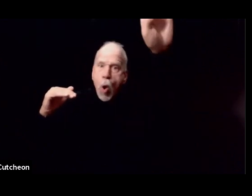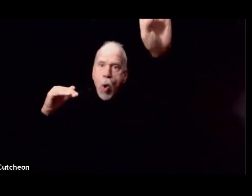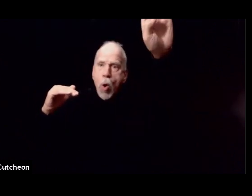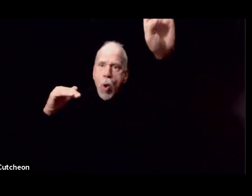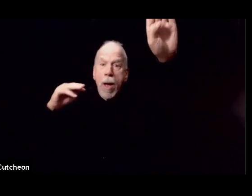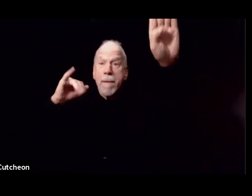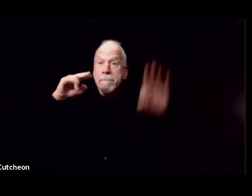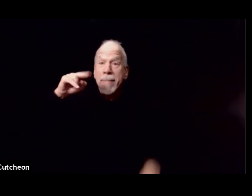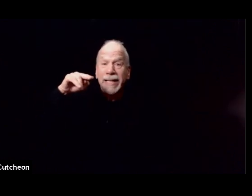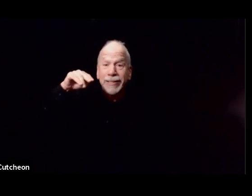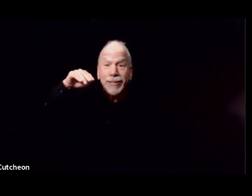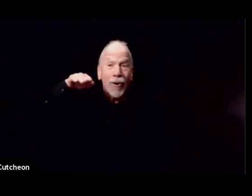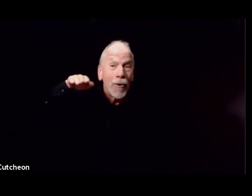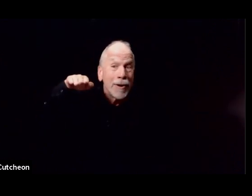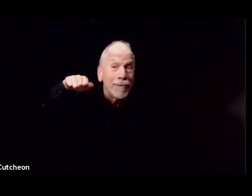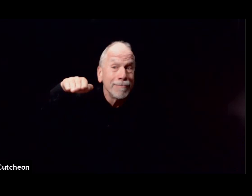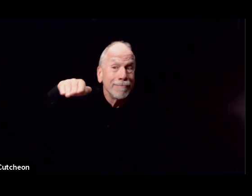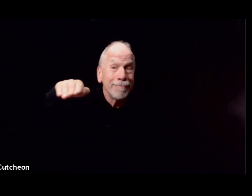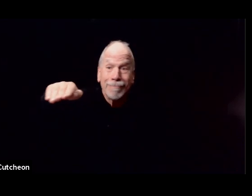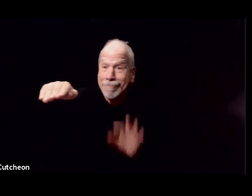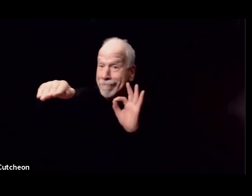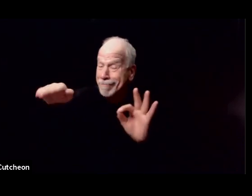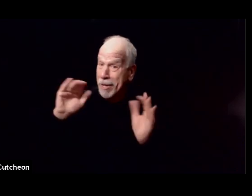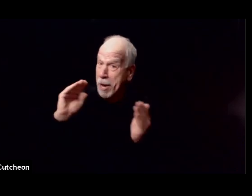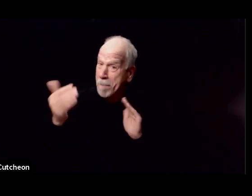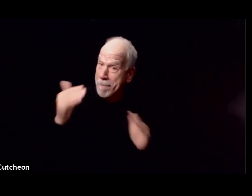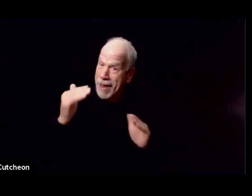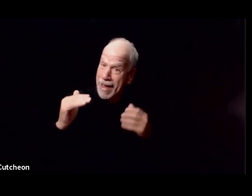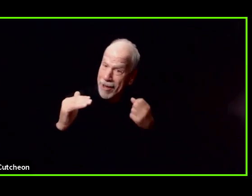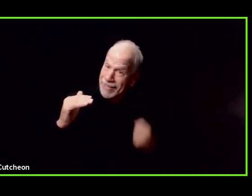may be a trend in the reverse direction and go back up again here in coming weeks and